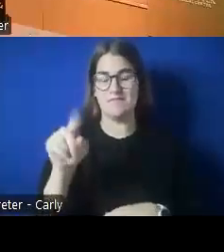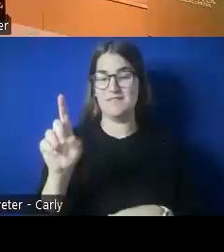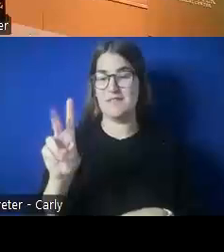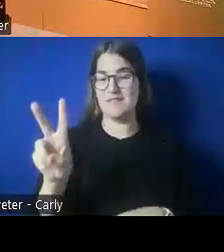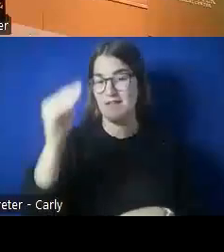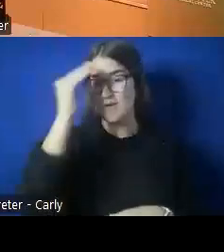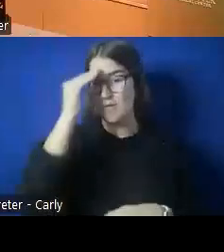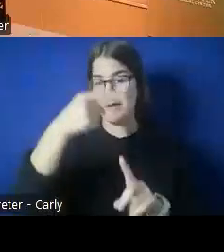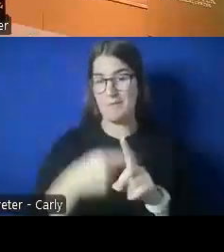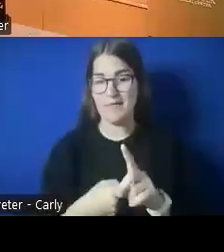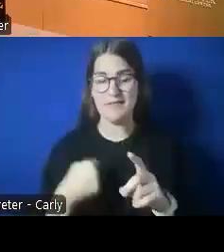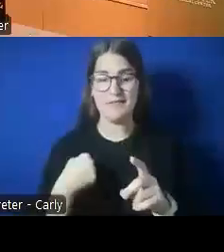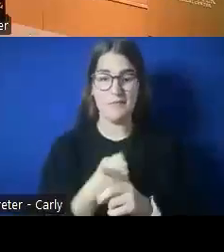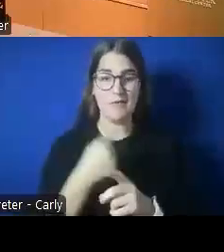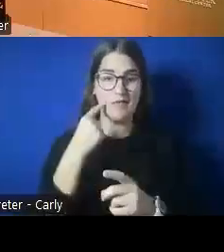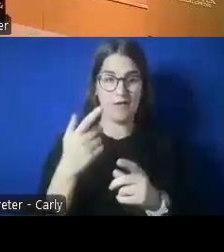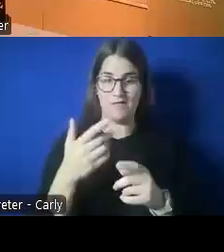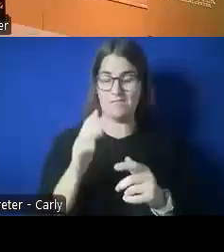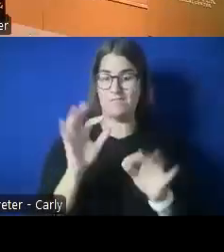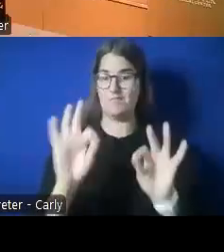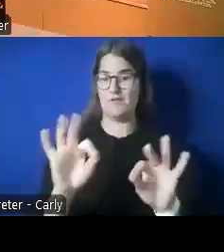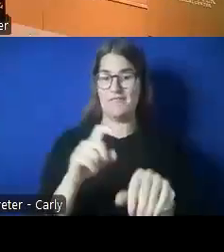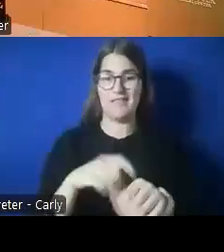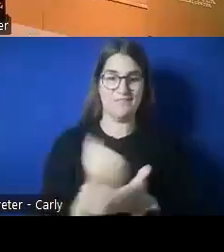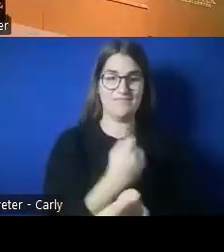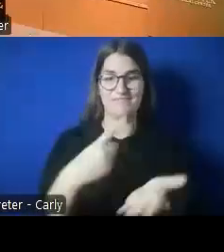Department about um heal and the work that we do and then just coincidentally as well